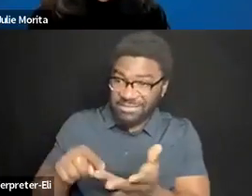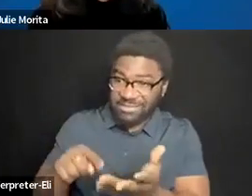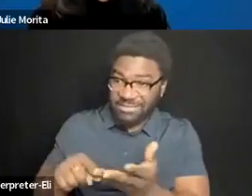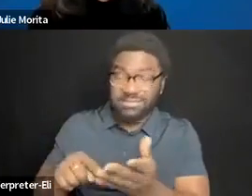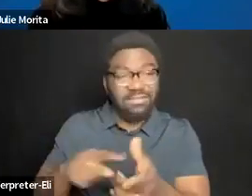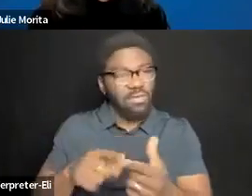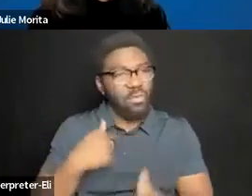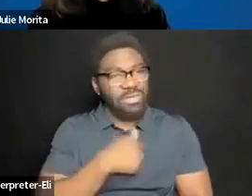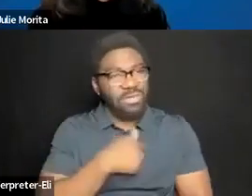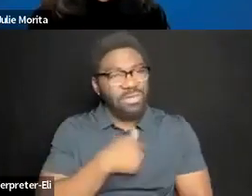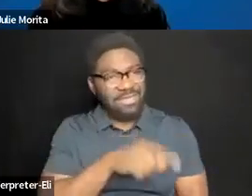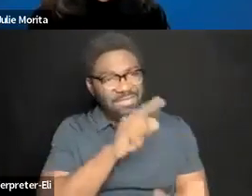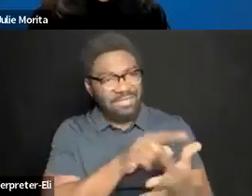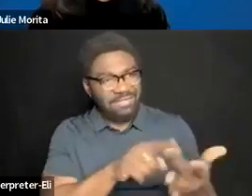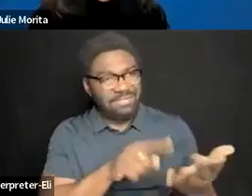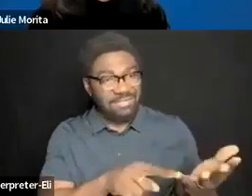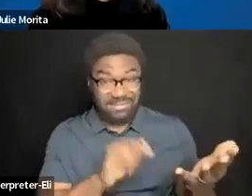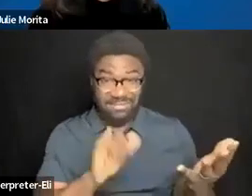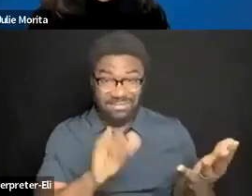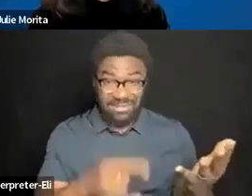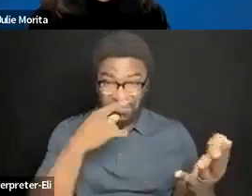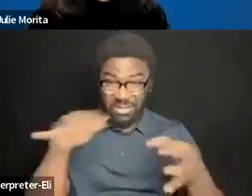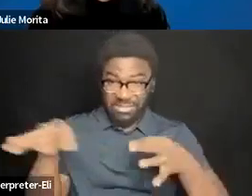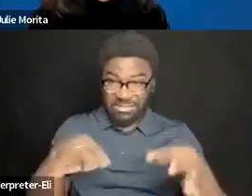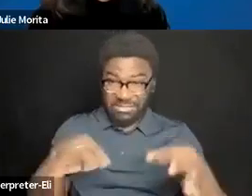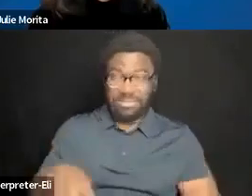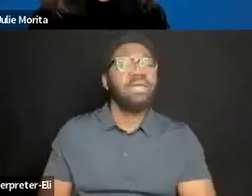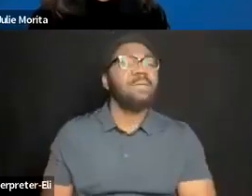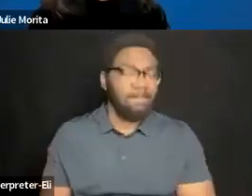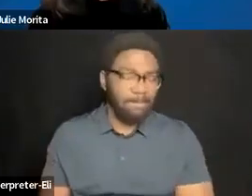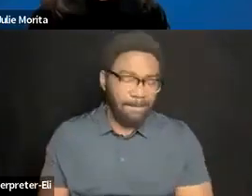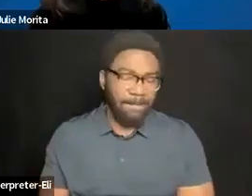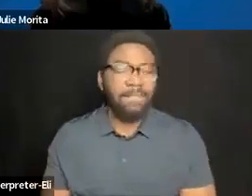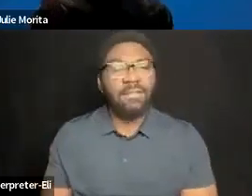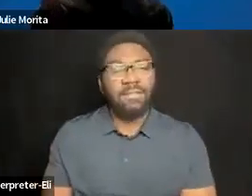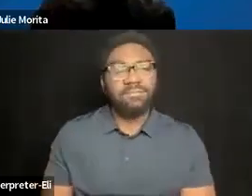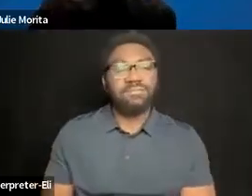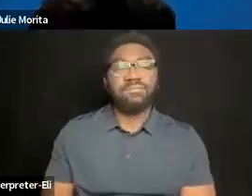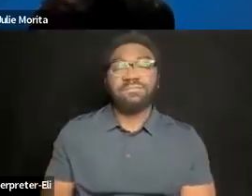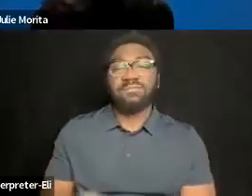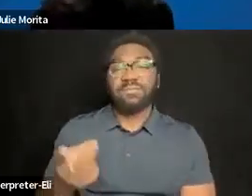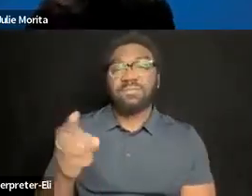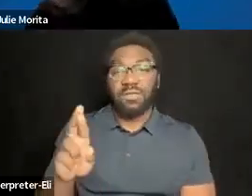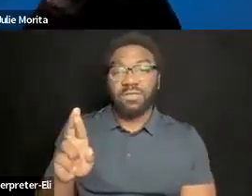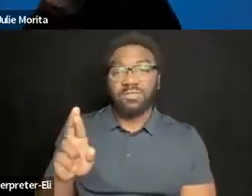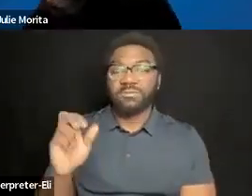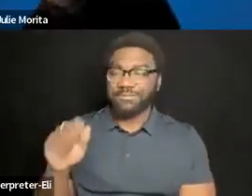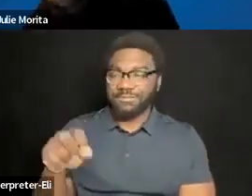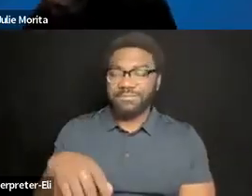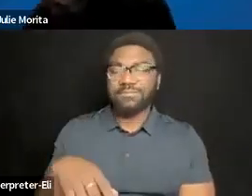Thank you for that, Crystal. So I have frequently said we are going to do everything